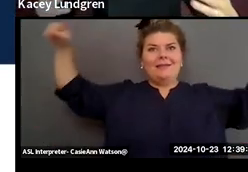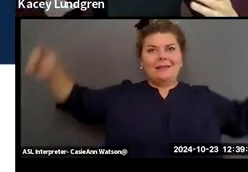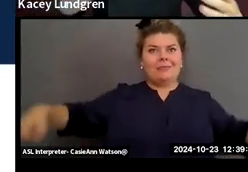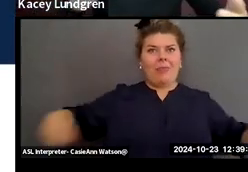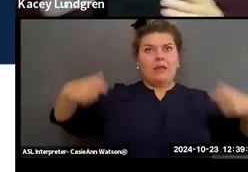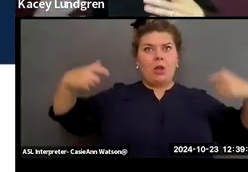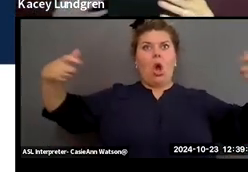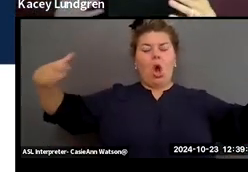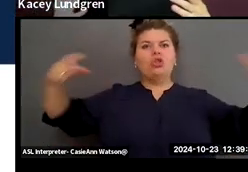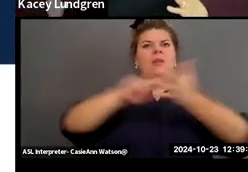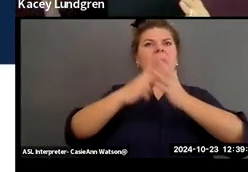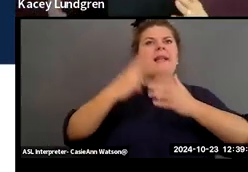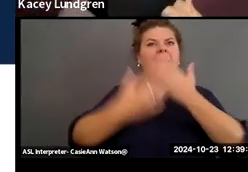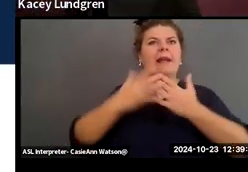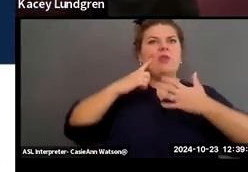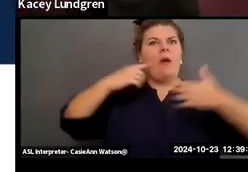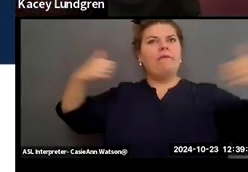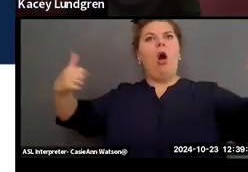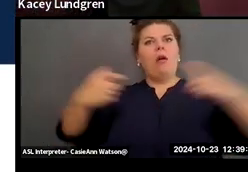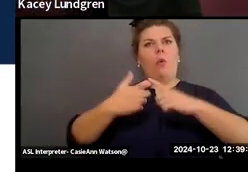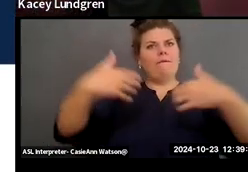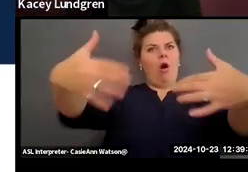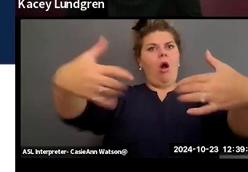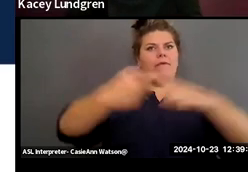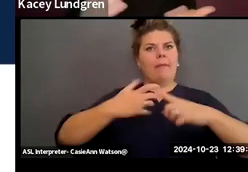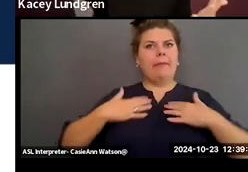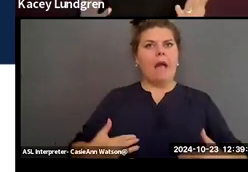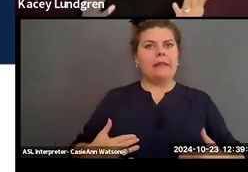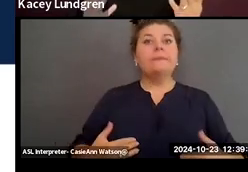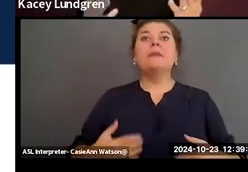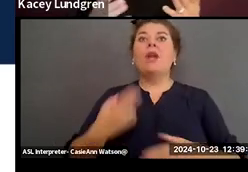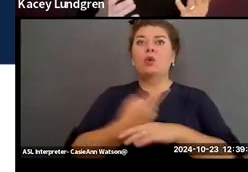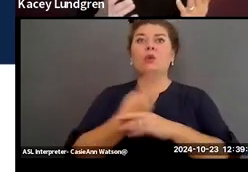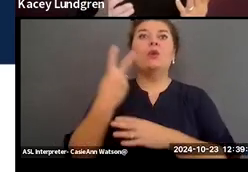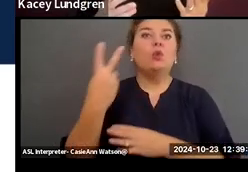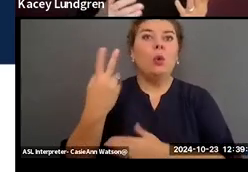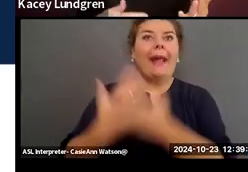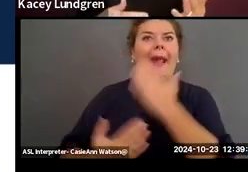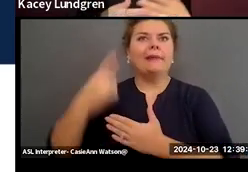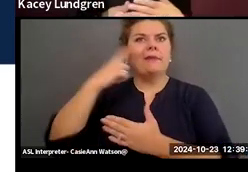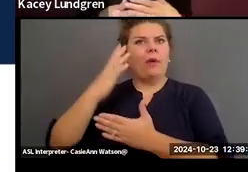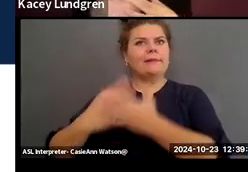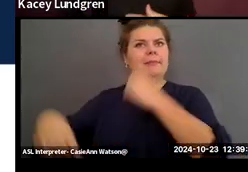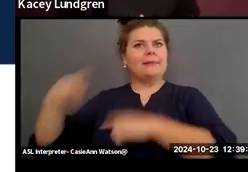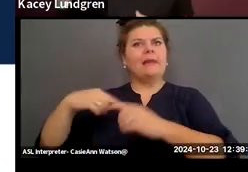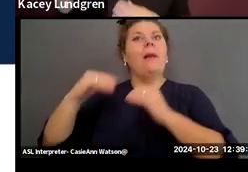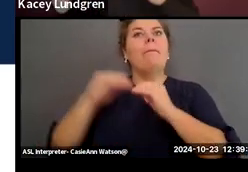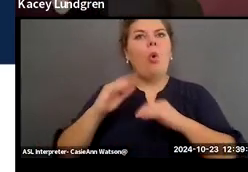are more frequently farther away from the body. And it uses two hands for certain signs more often than ASL,